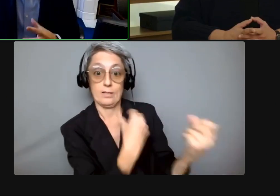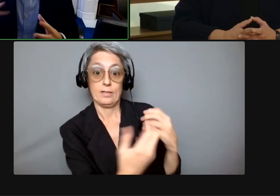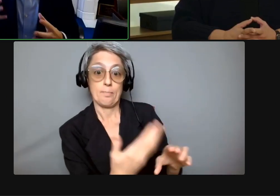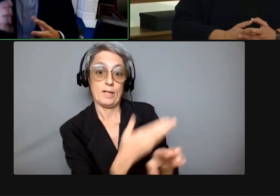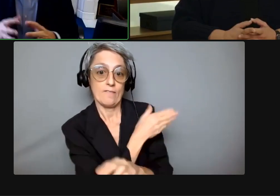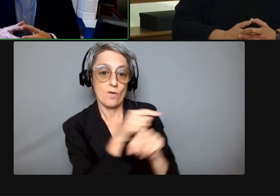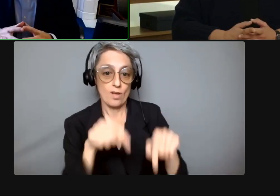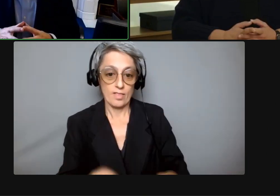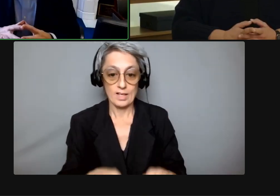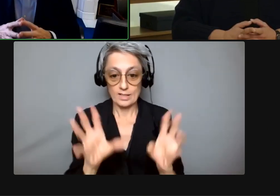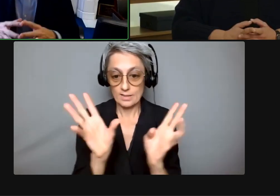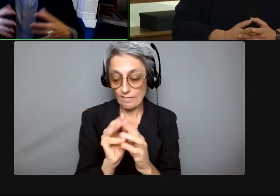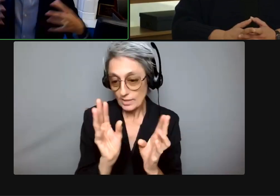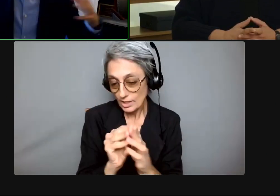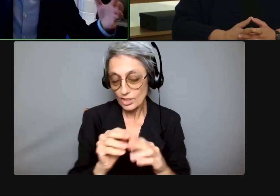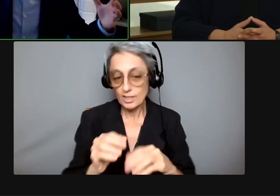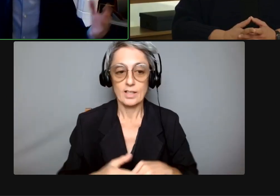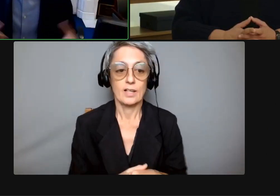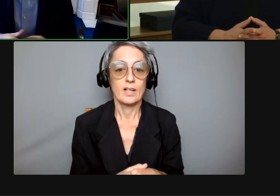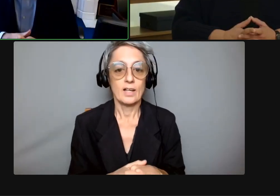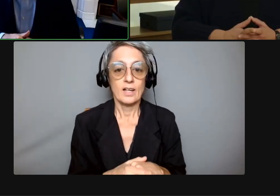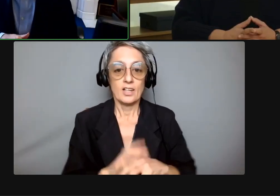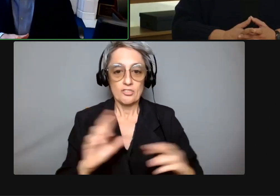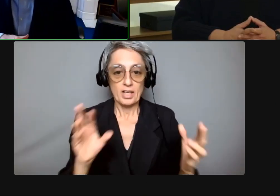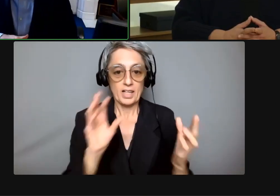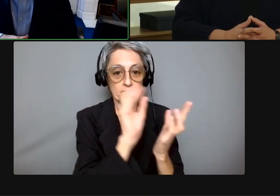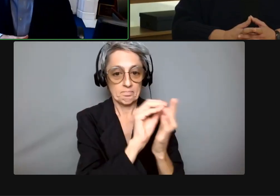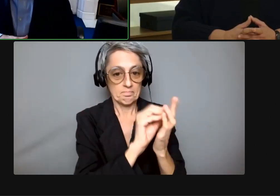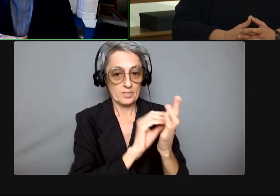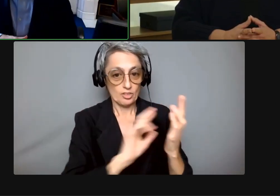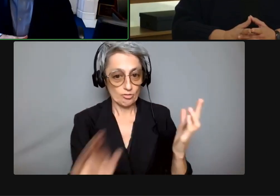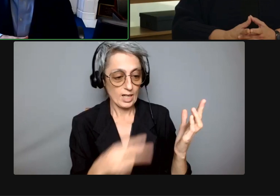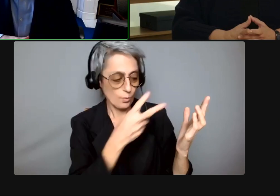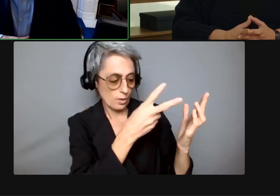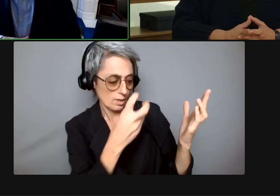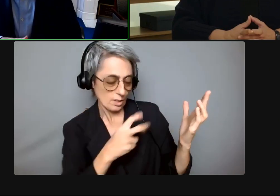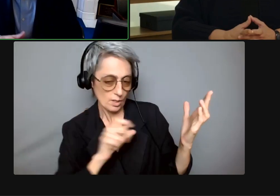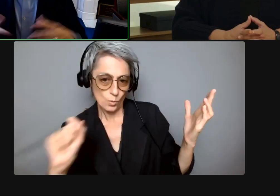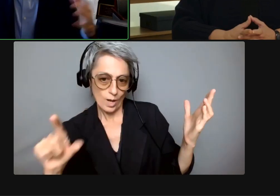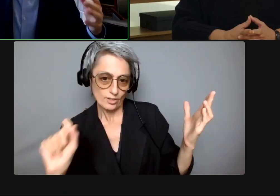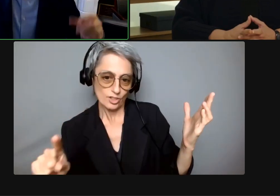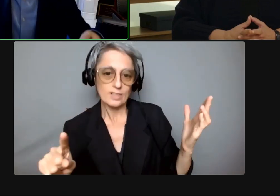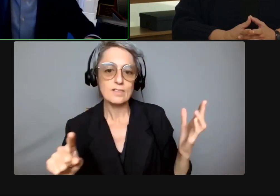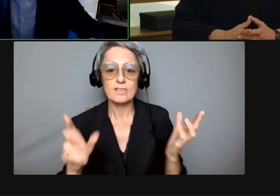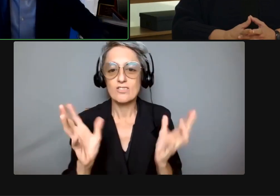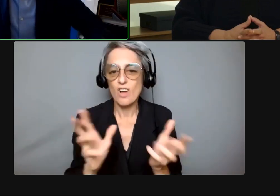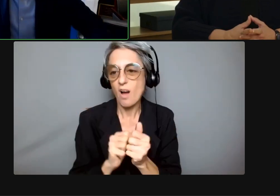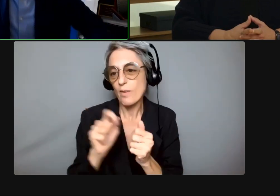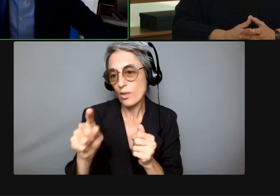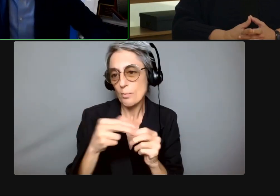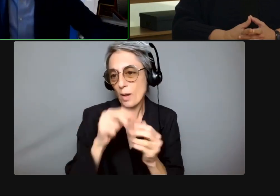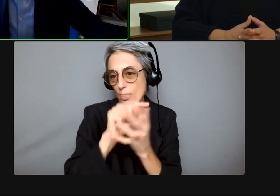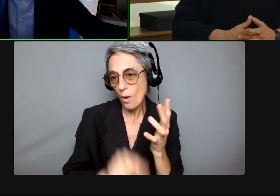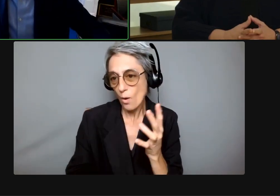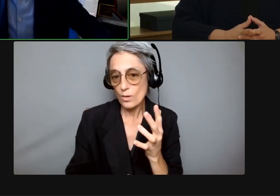We put those in the hopper. We're ready to have the conversation with you building on those. But any remarks you have as we kick off here.